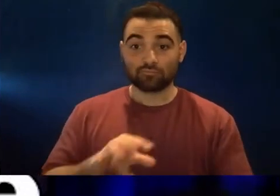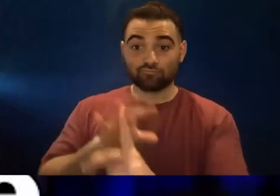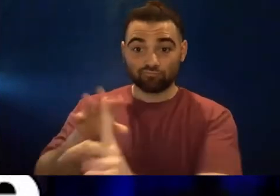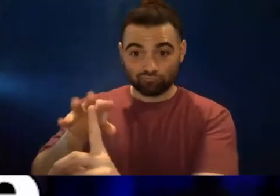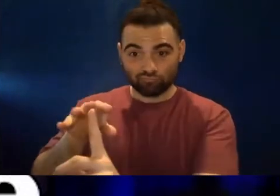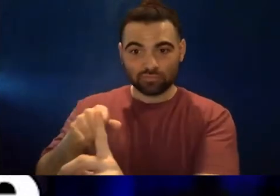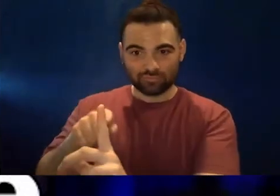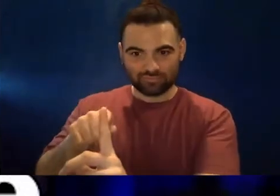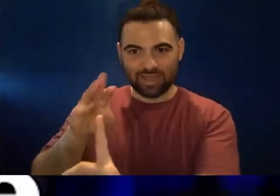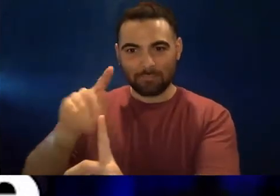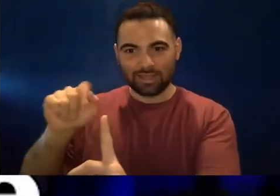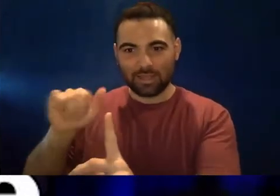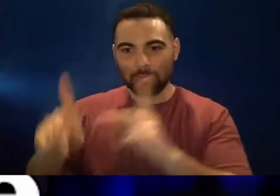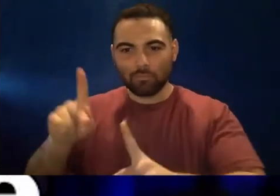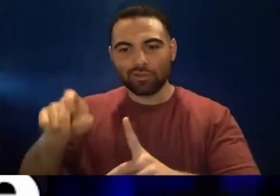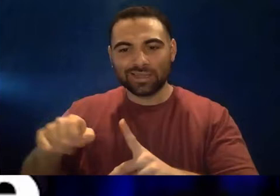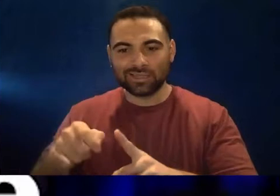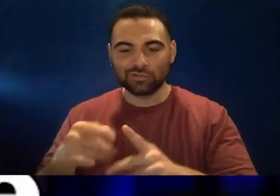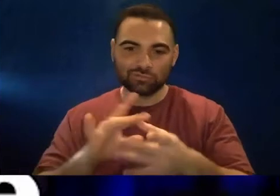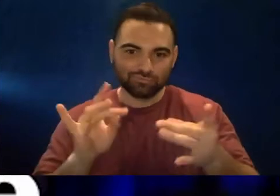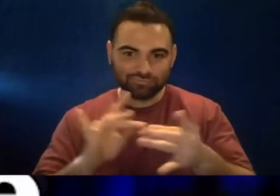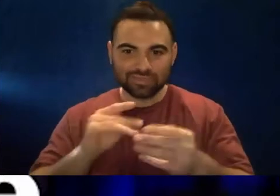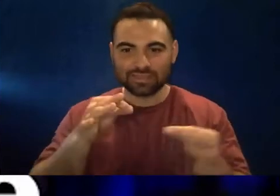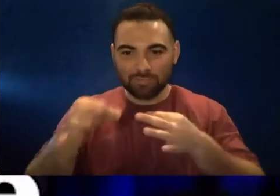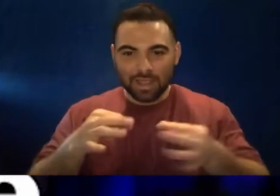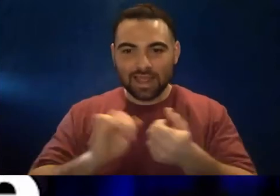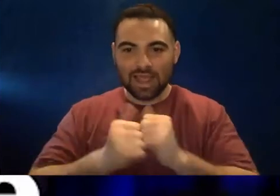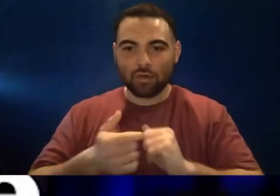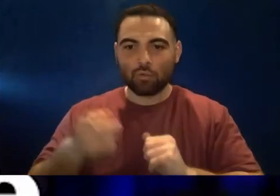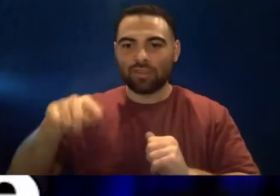spending and pressuring or not pressuring the MTA